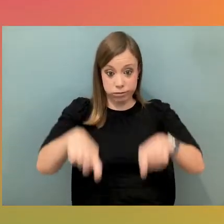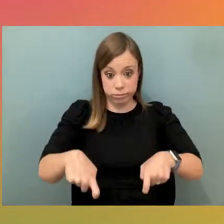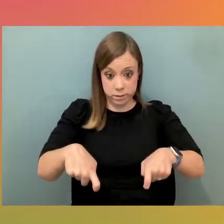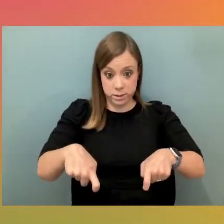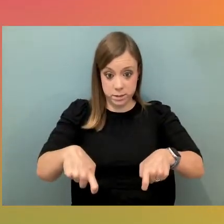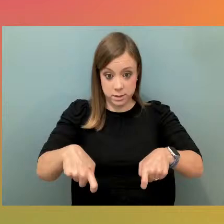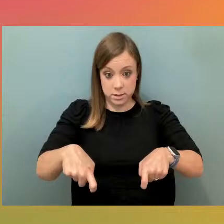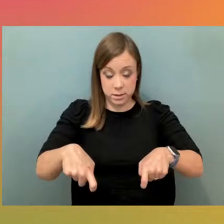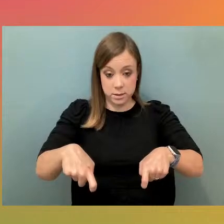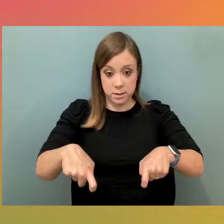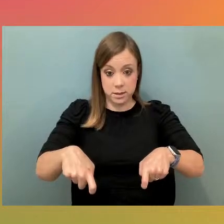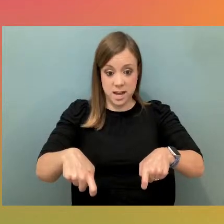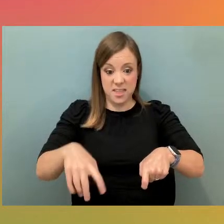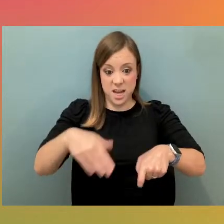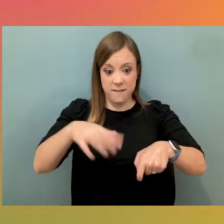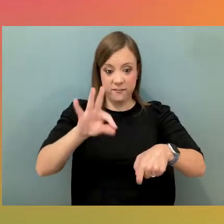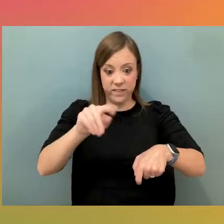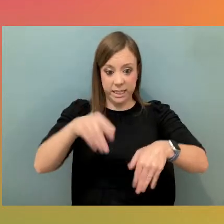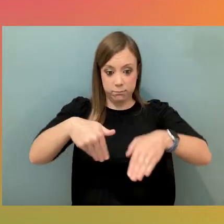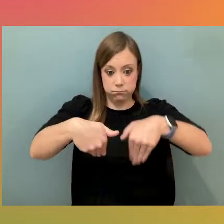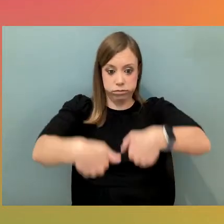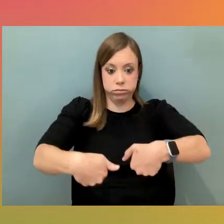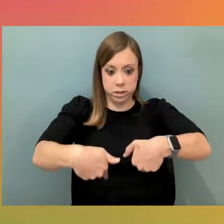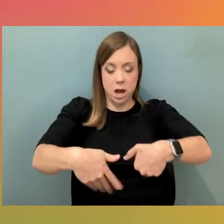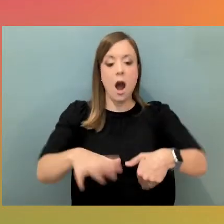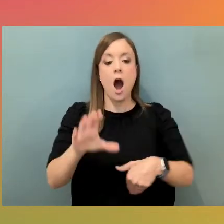ARCH YOUR BACK CHEST AND CHIN